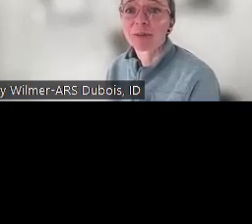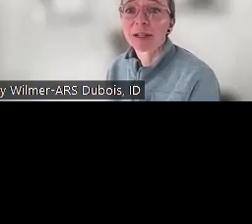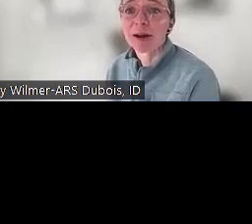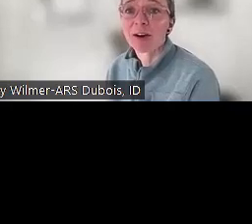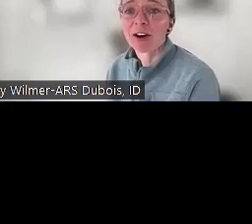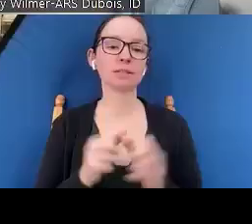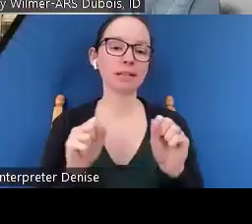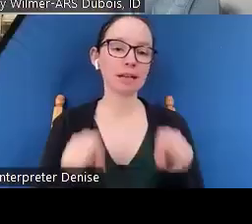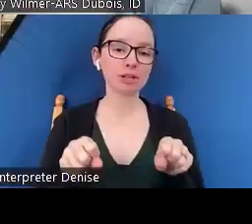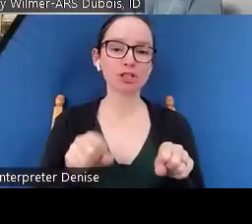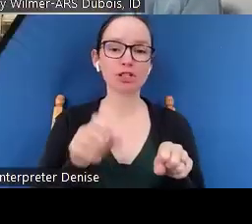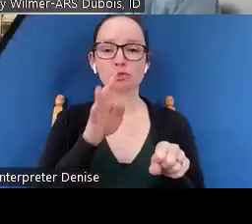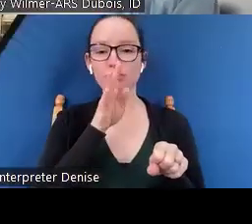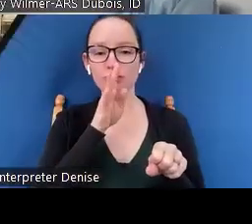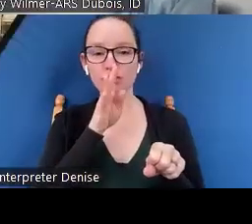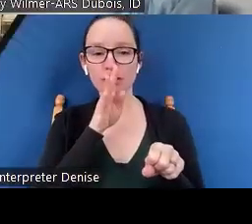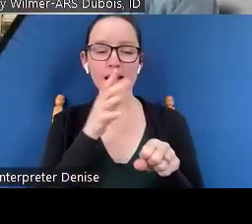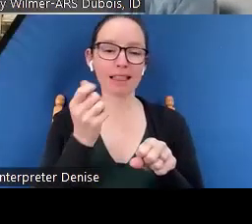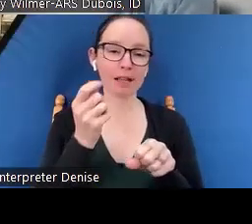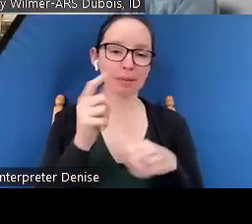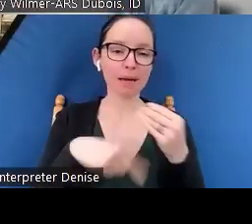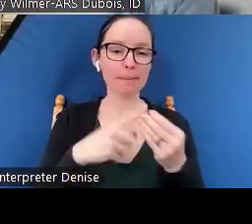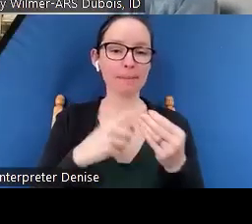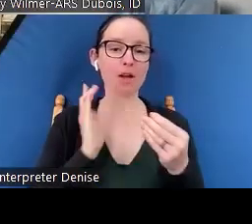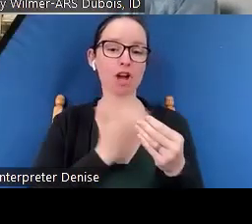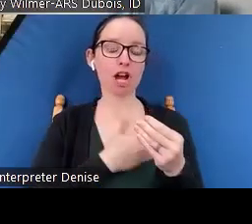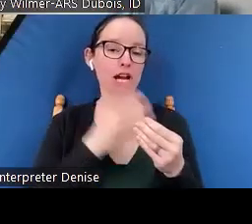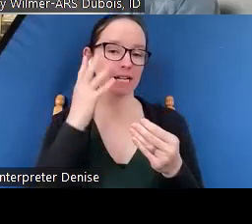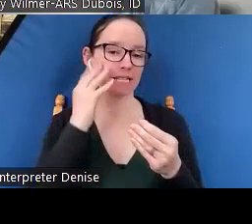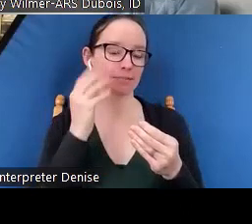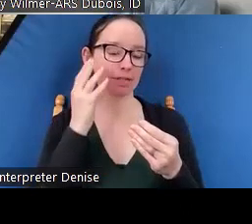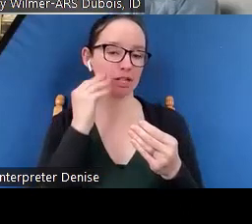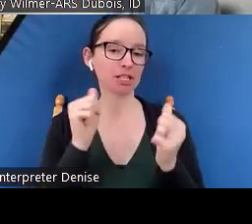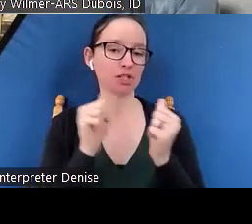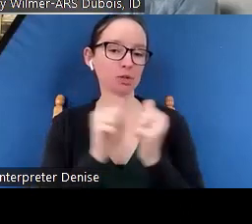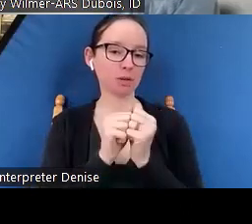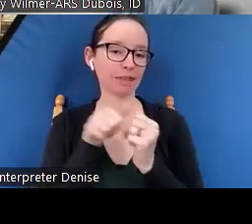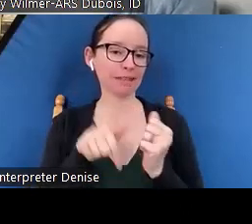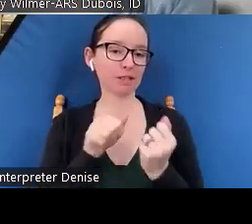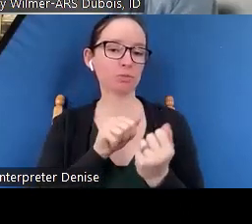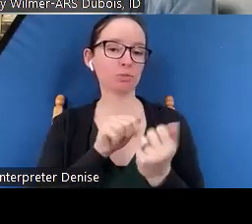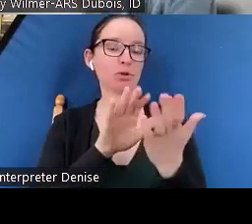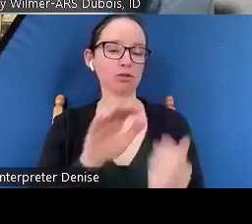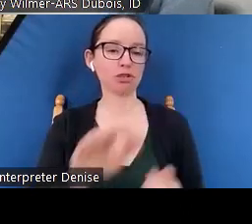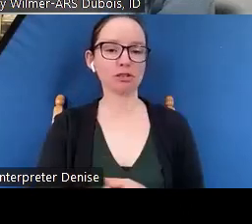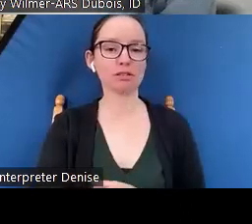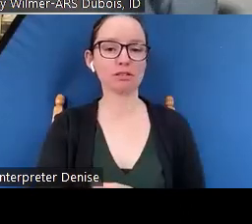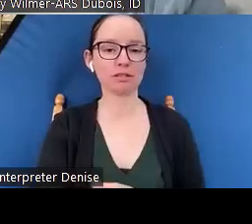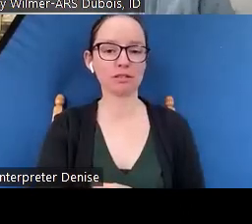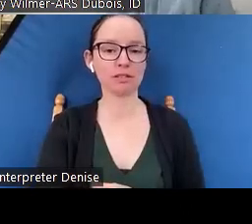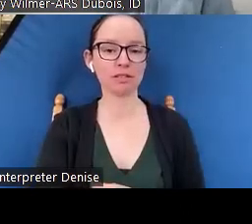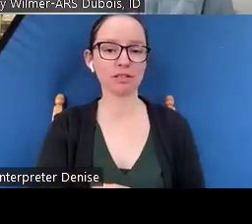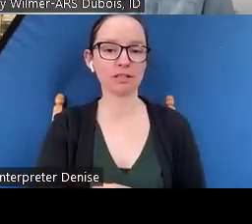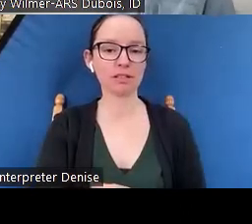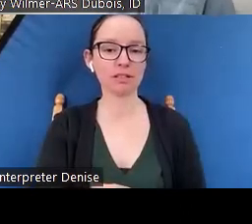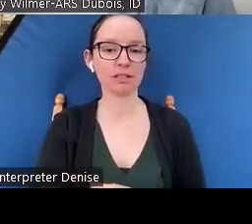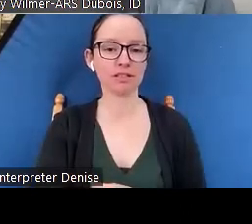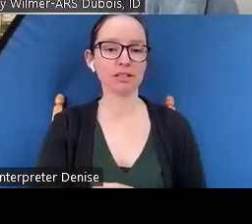bit about our experience with this approach in rangelands. Let me move my group of beautiful faces here.